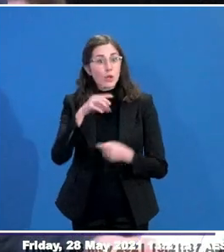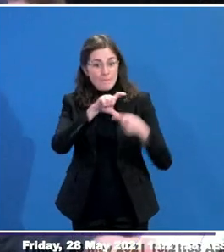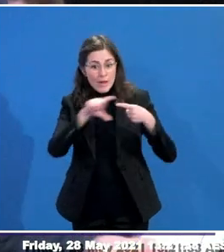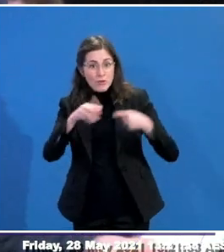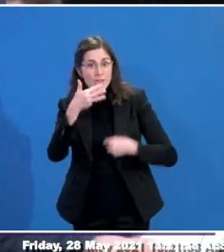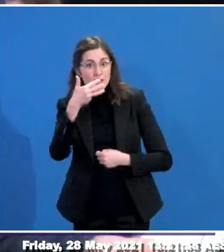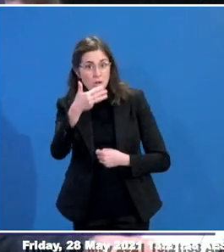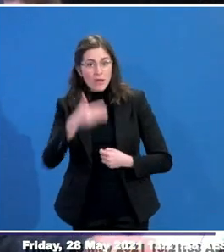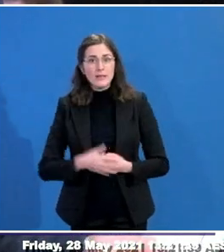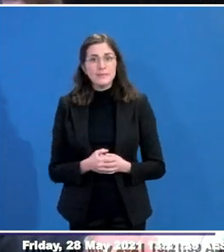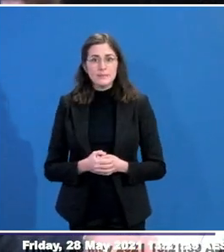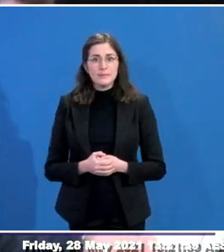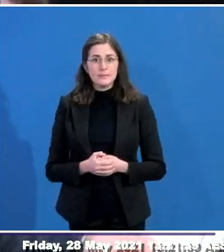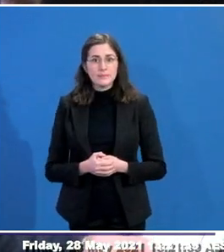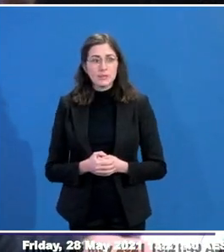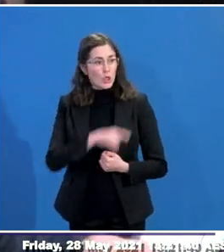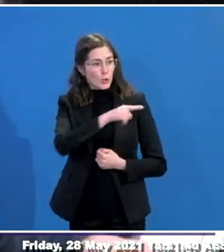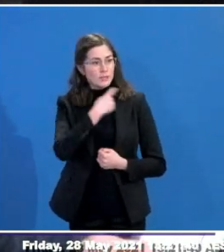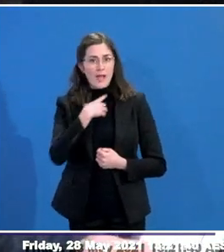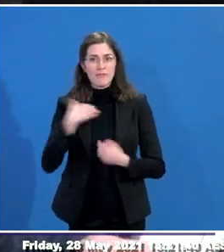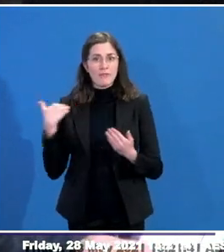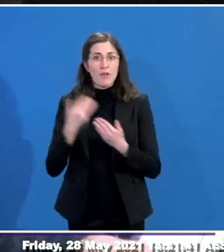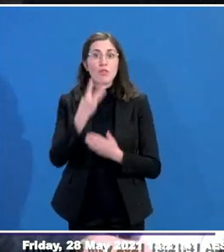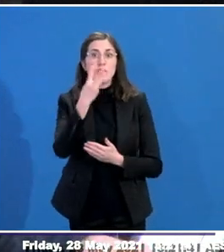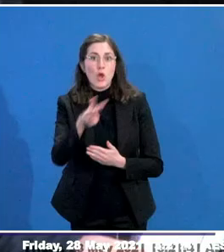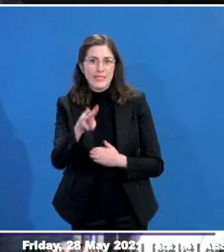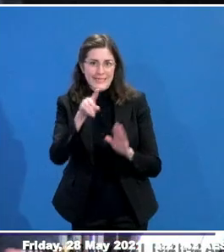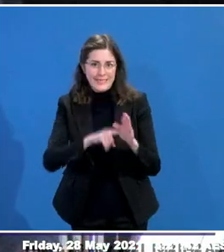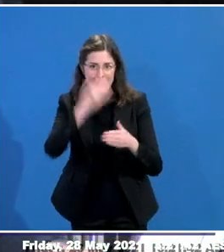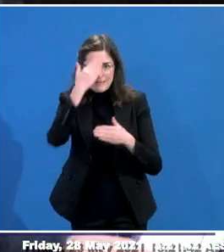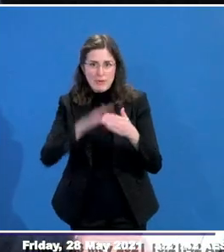that you have 30 years' experience rather than 20? MR McNAUGHTON: That's correct.